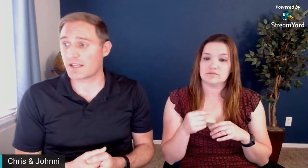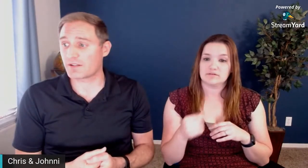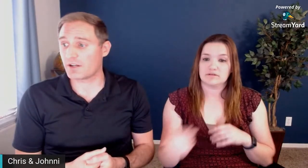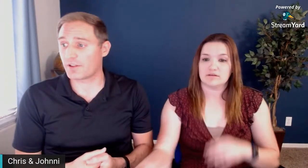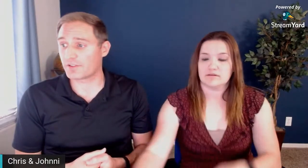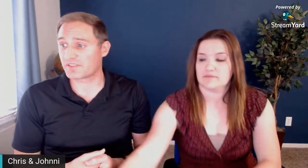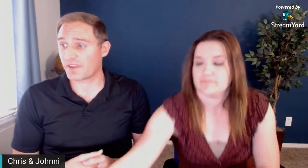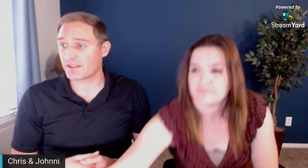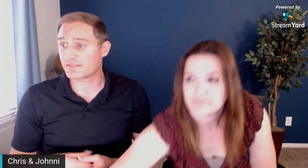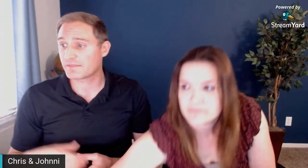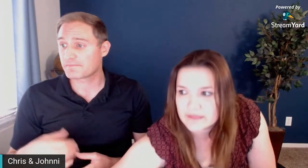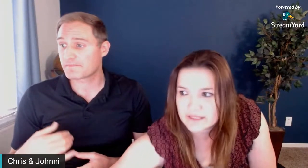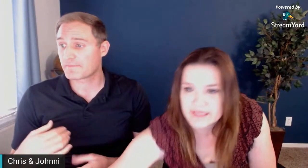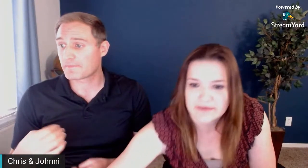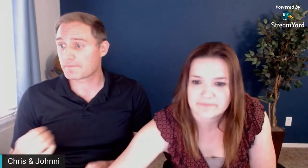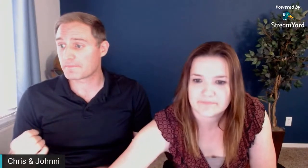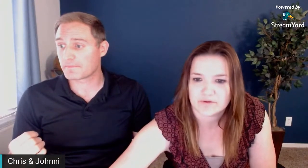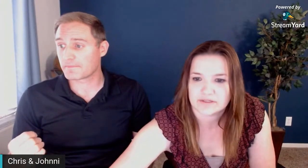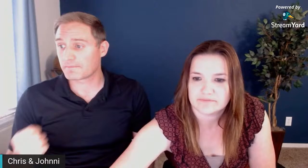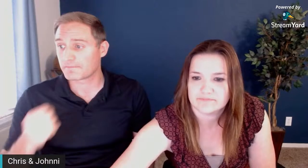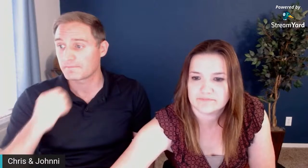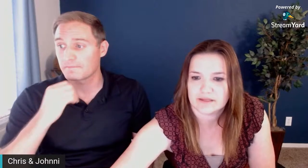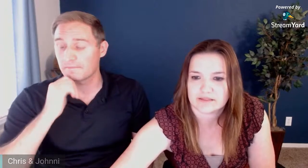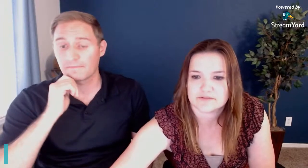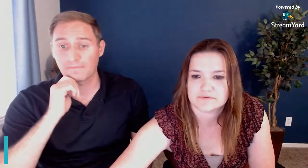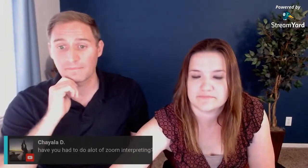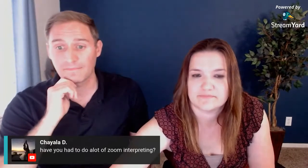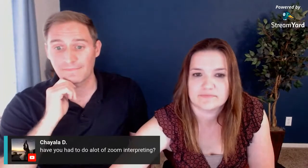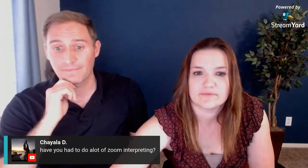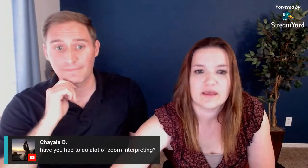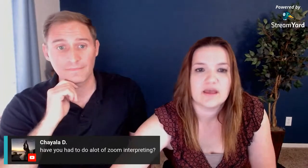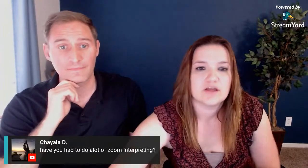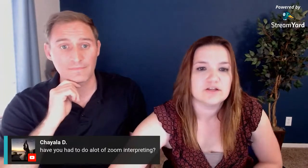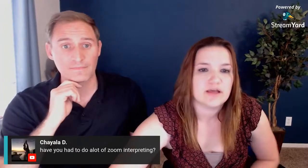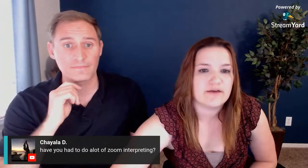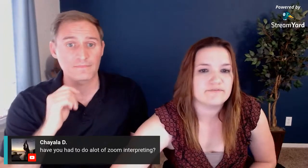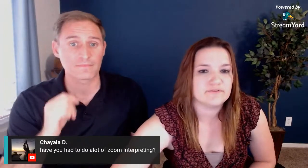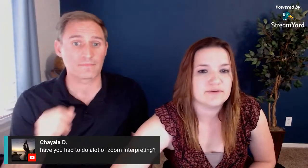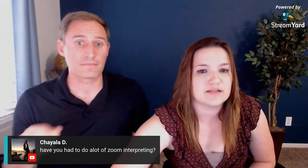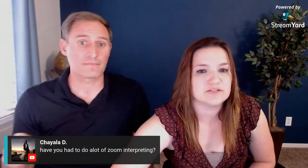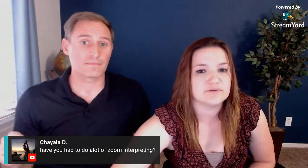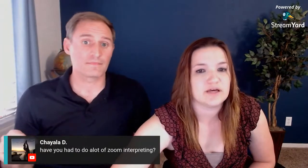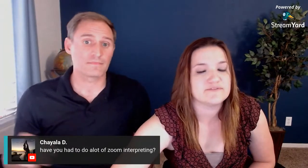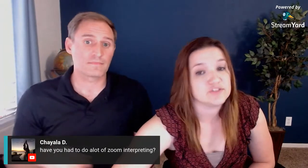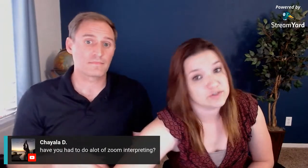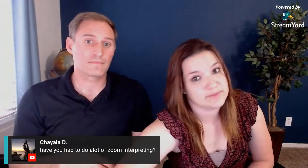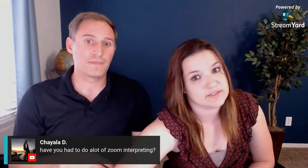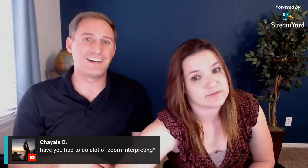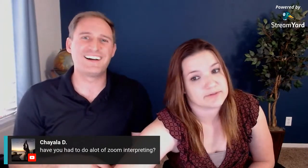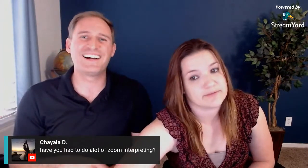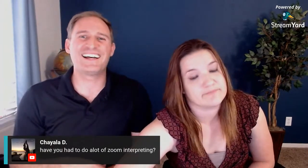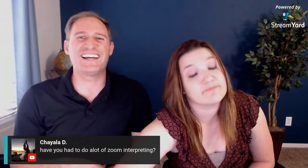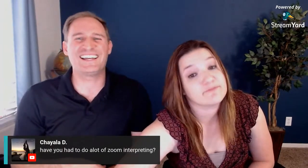and all of those things eek hold on i like this one have you had to do a lot of zoom and spring